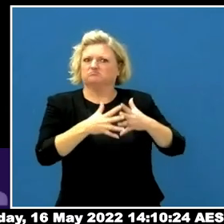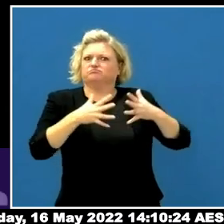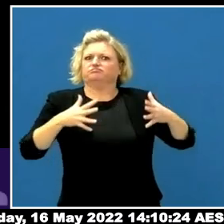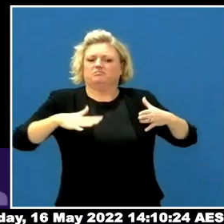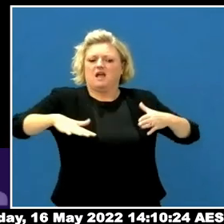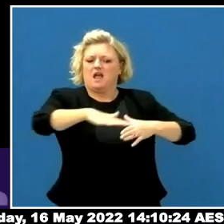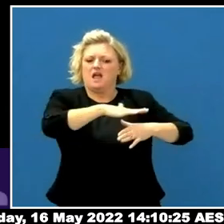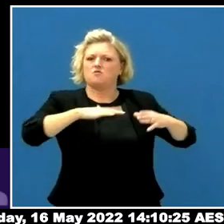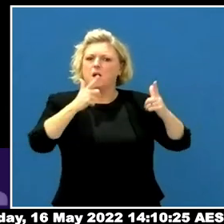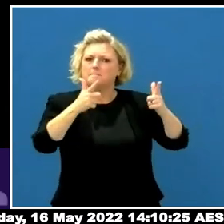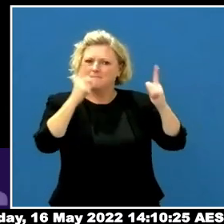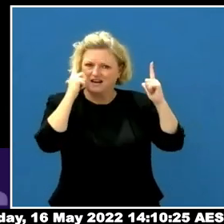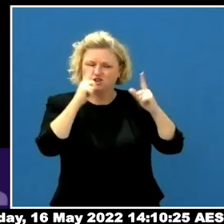the Board, and Steven Herald.